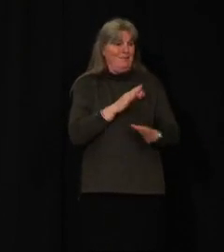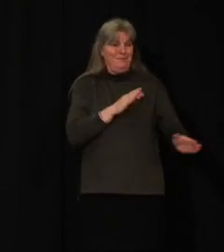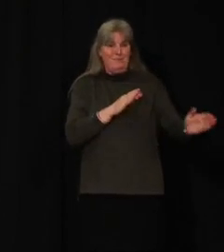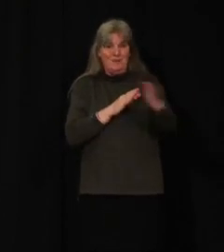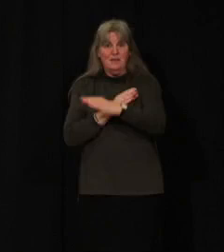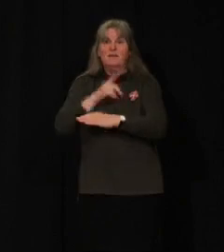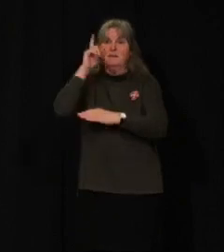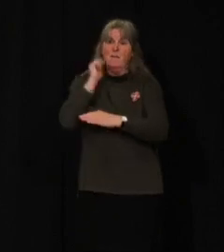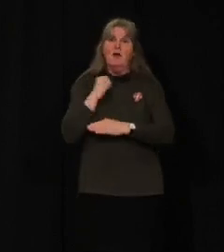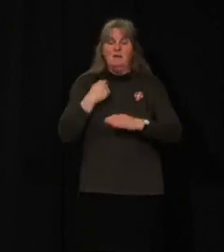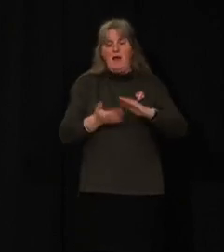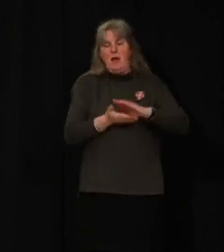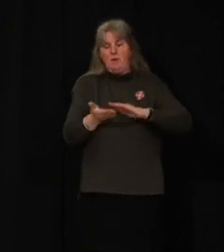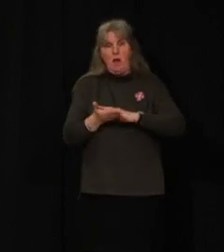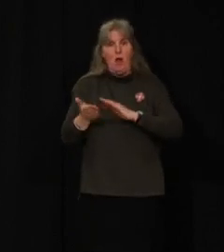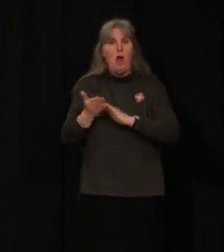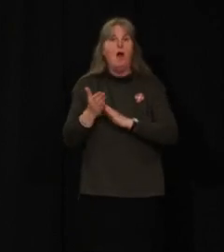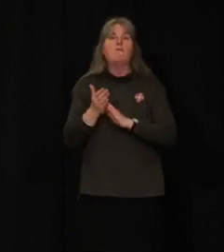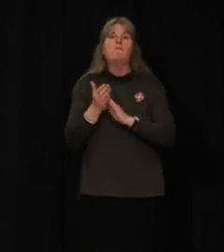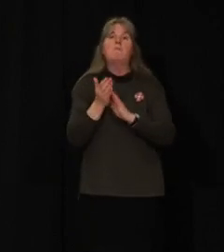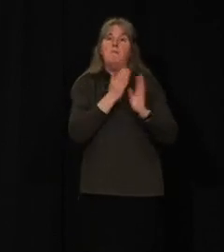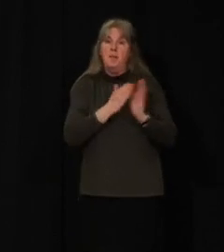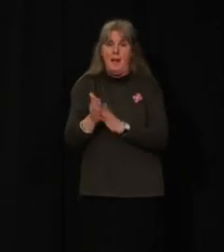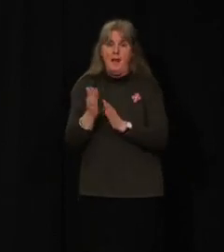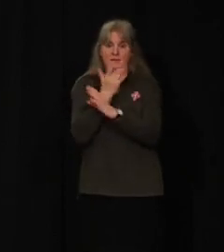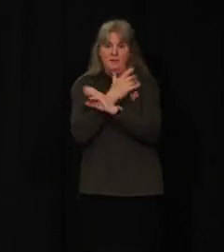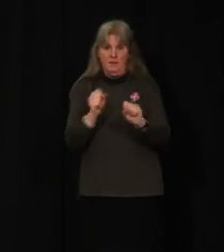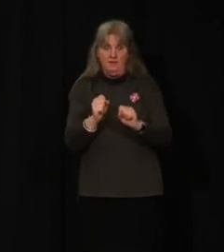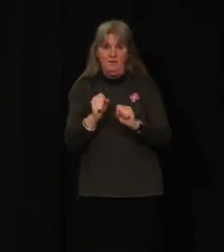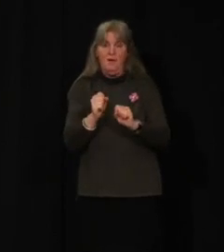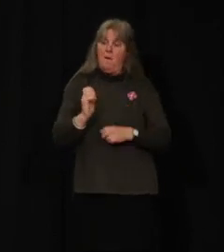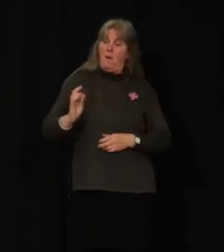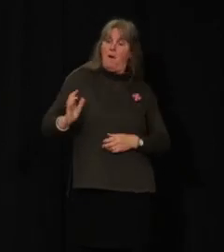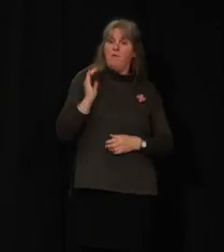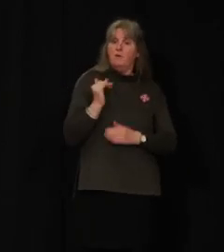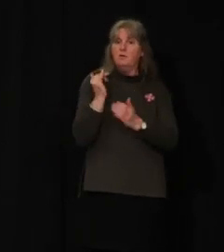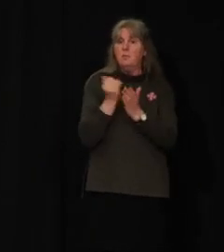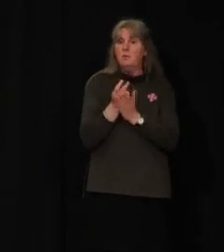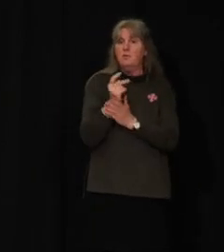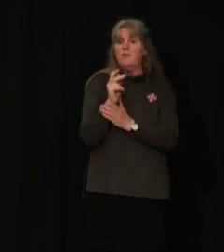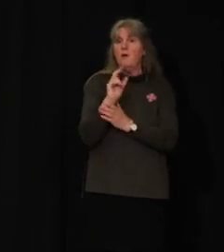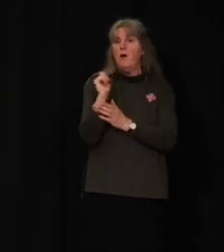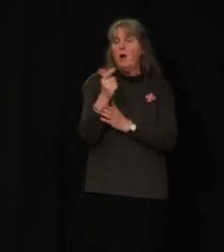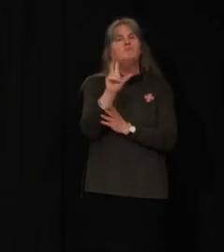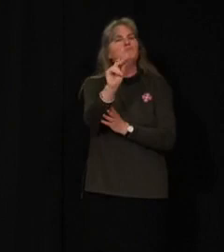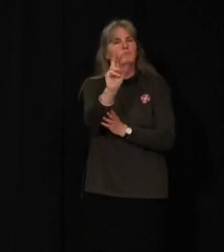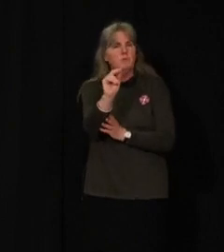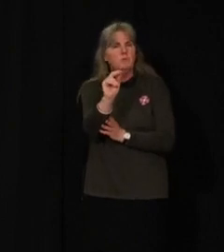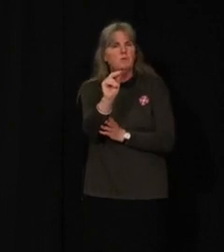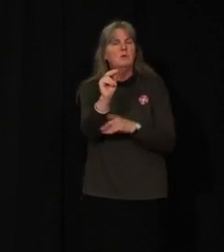plans, we do not need approval of all of these plans. The team at public health